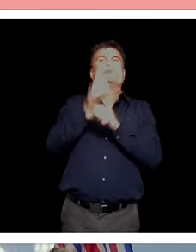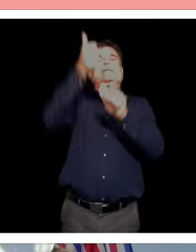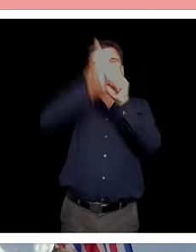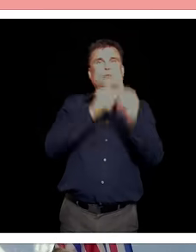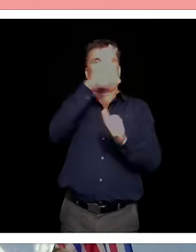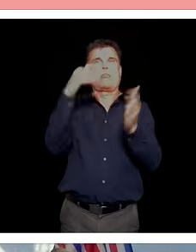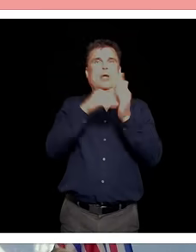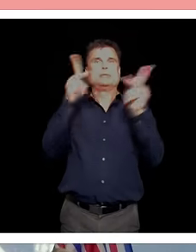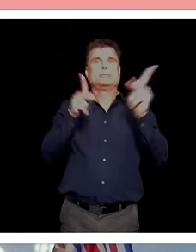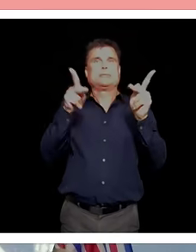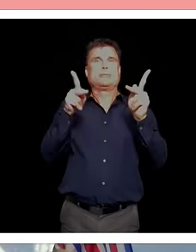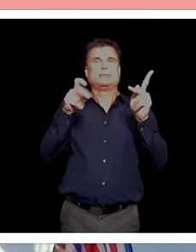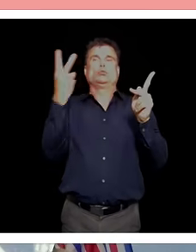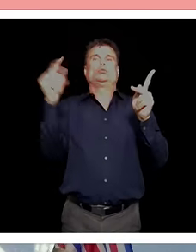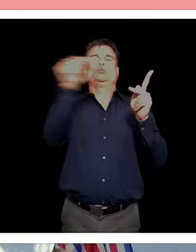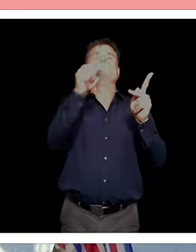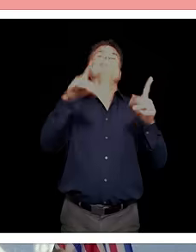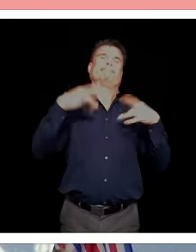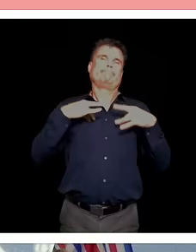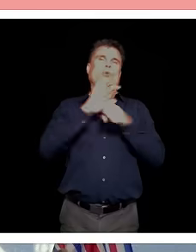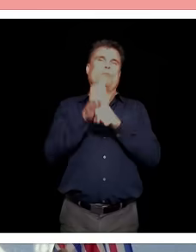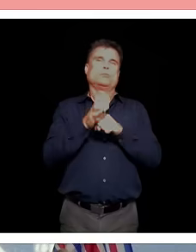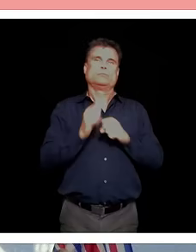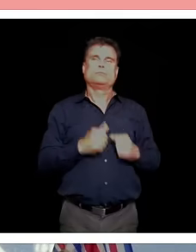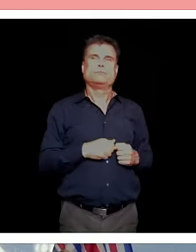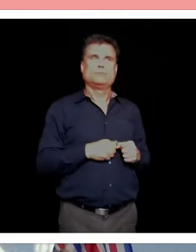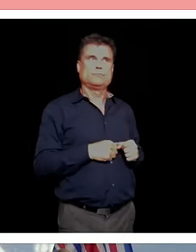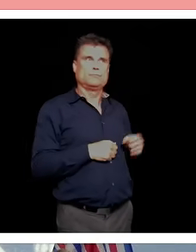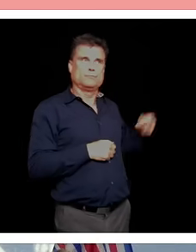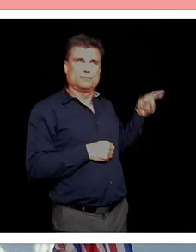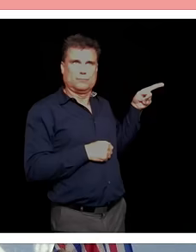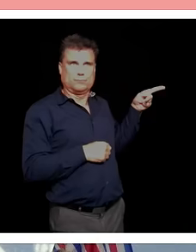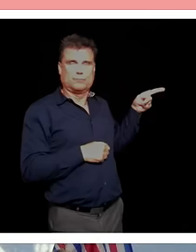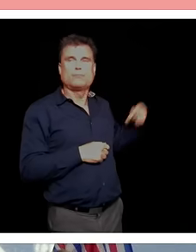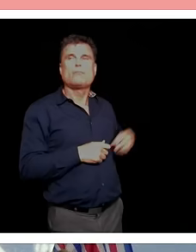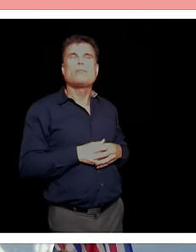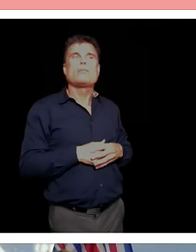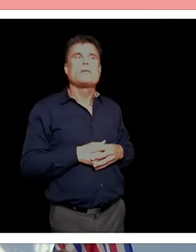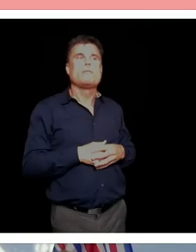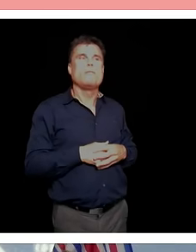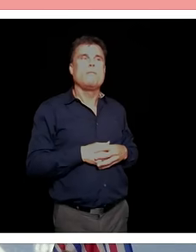And that is where we see the dramatic increase in growth in the last few weeks.